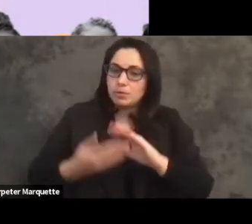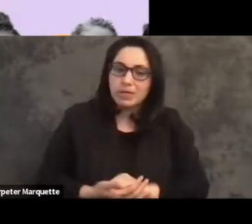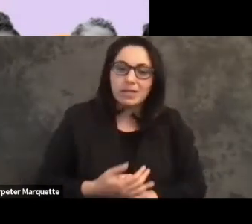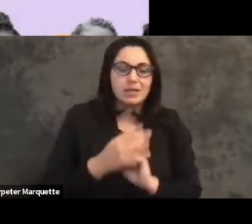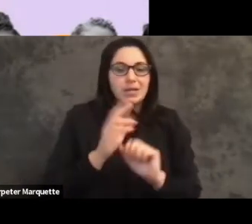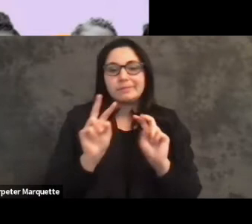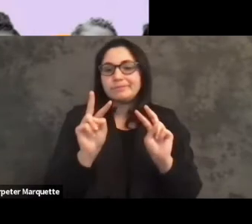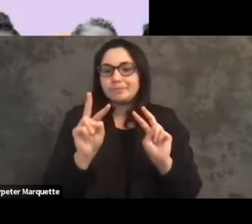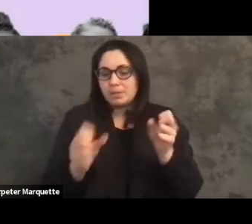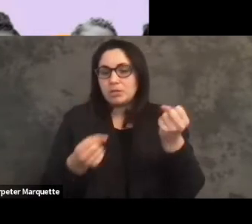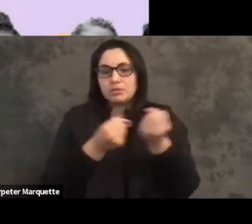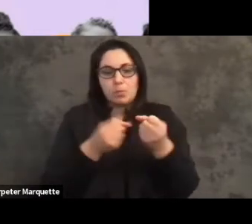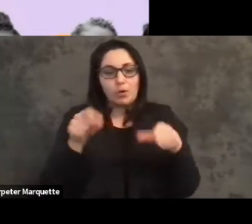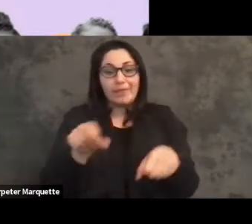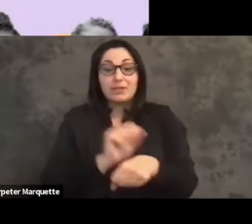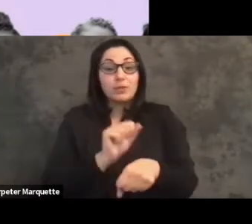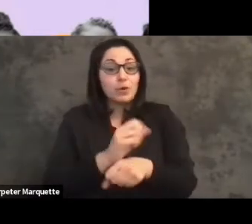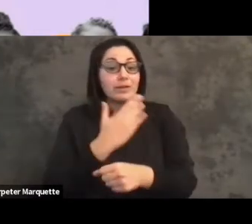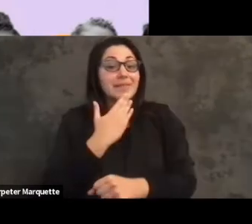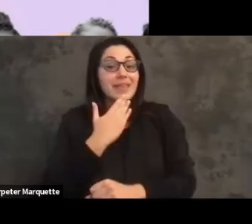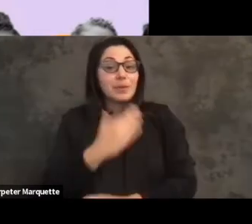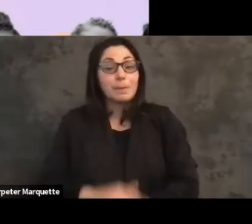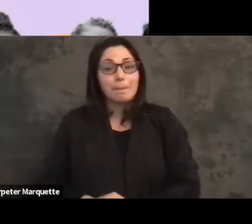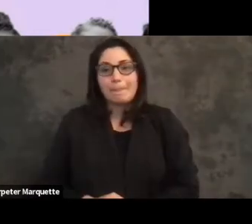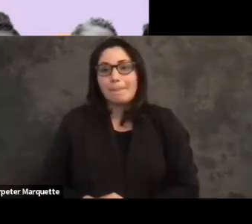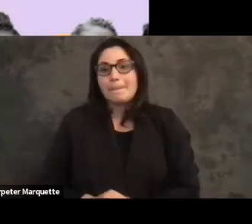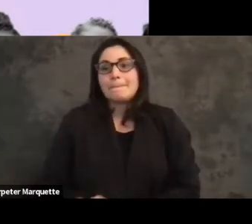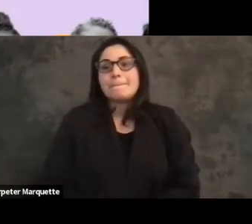That is how we lift everyone up. And I'm just so grateful to be here and community with